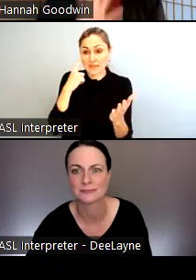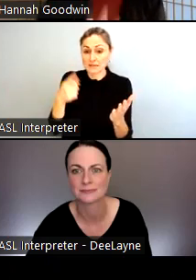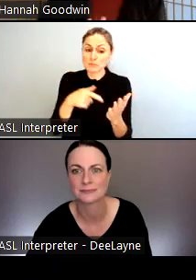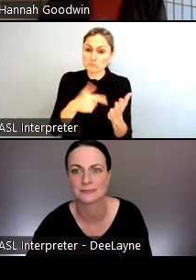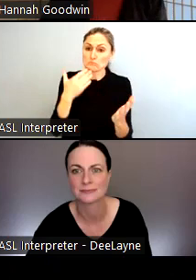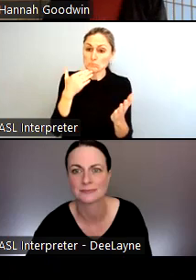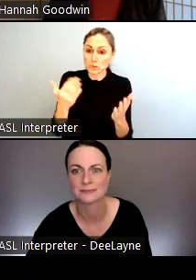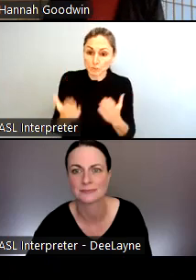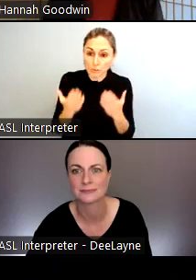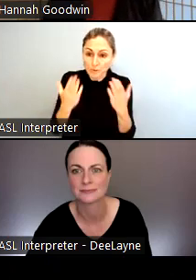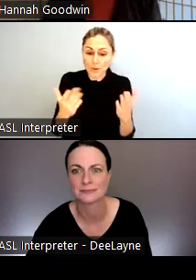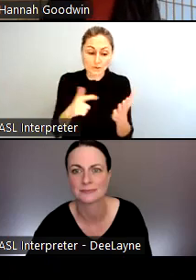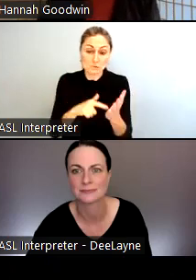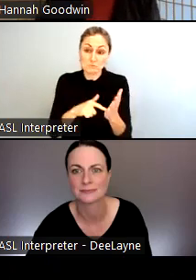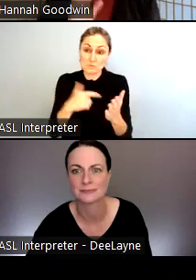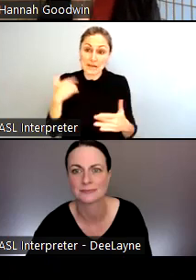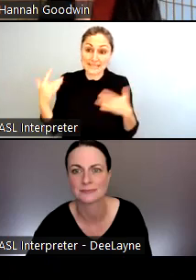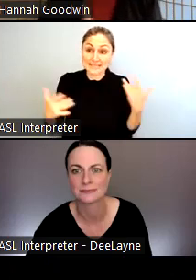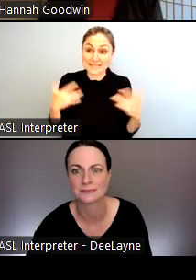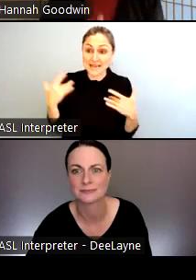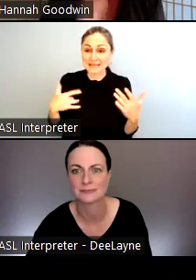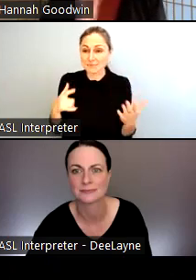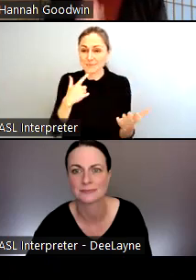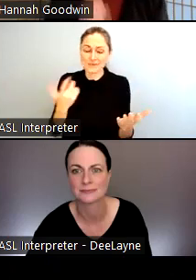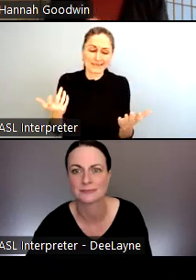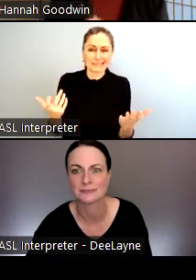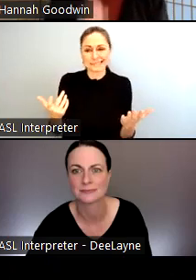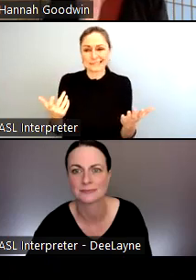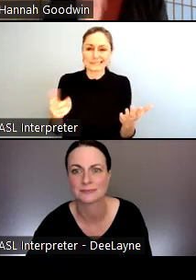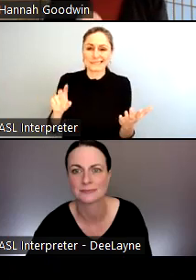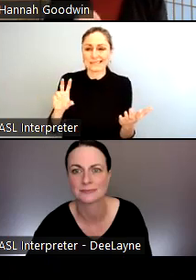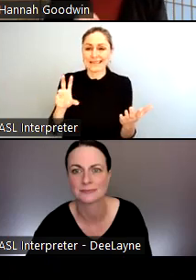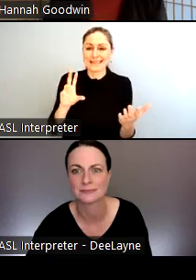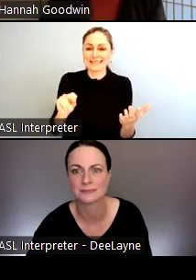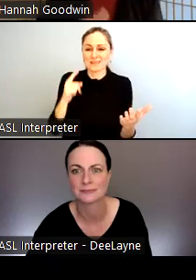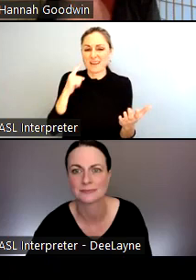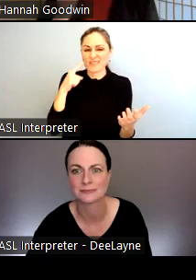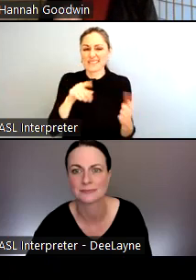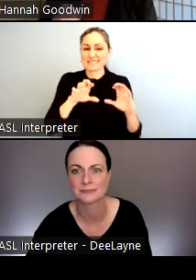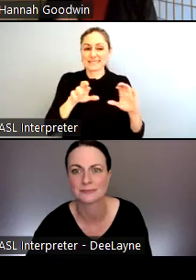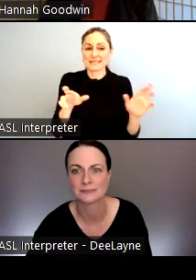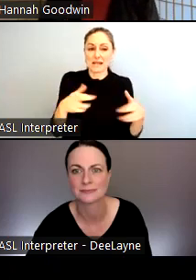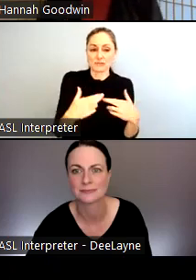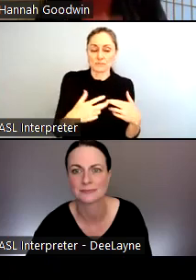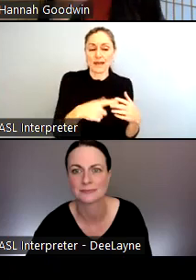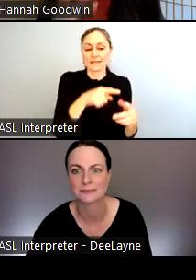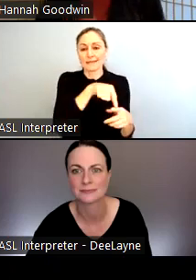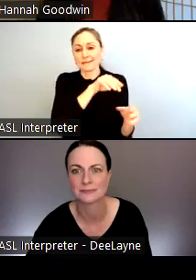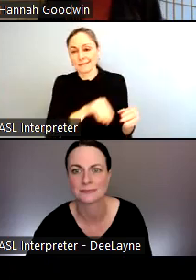they're excited about it, but they're like, "Eh, I don't really think this is a classroom. I think it's skill building or whatever."